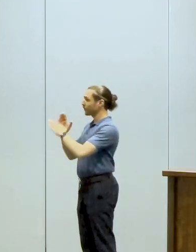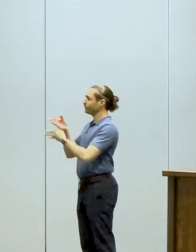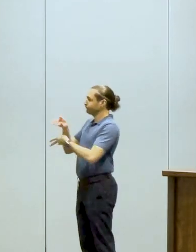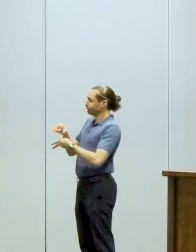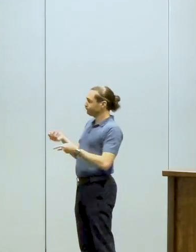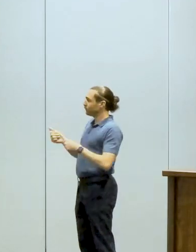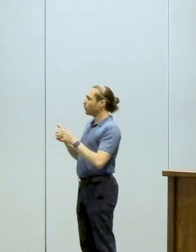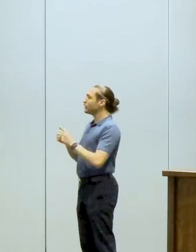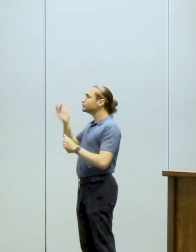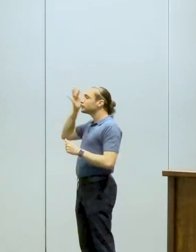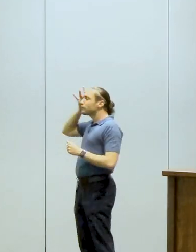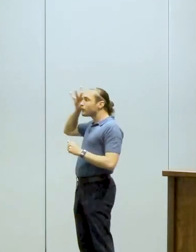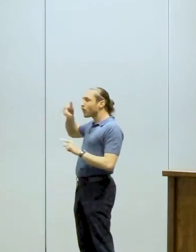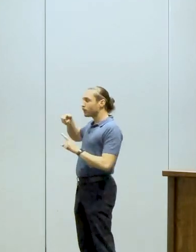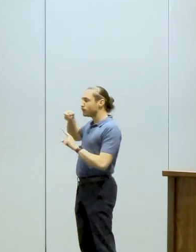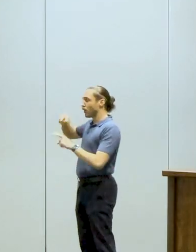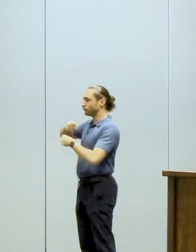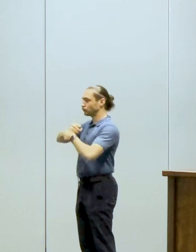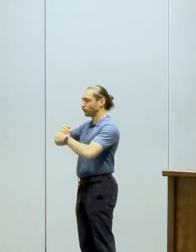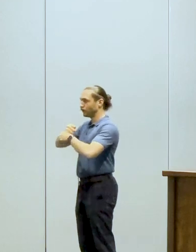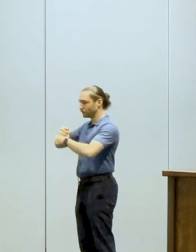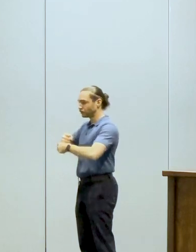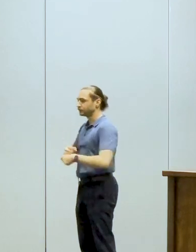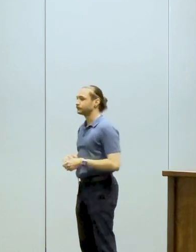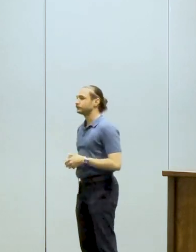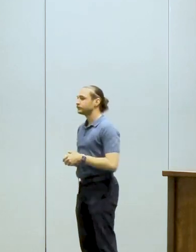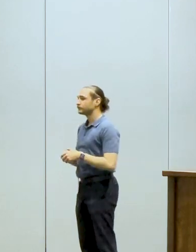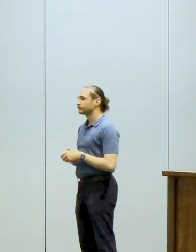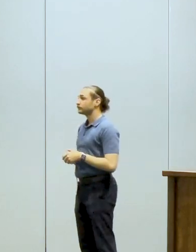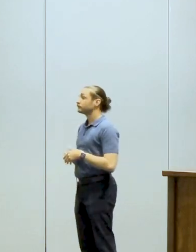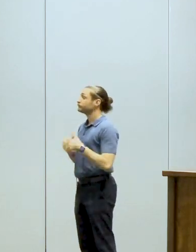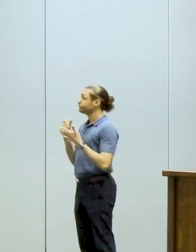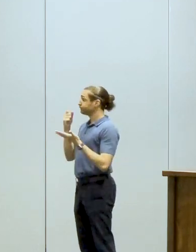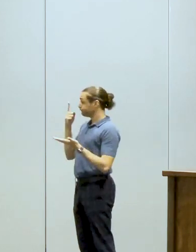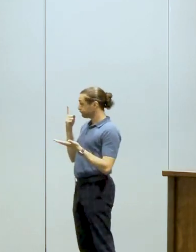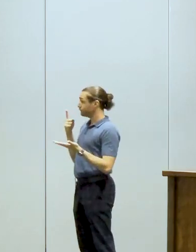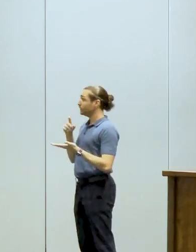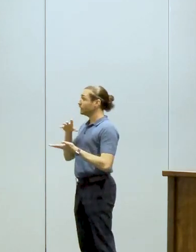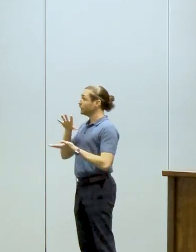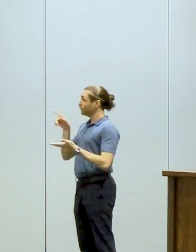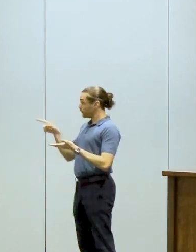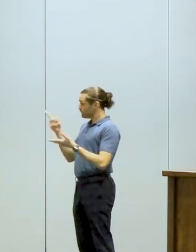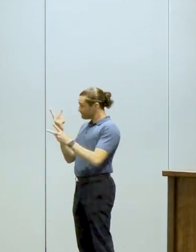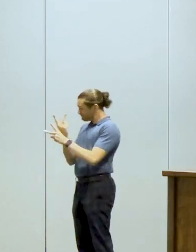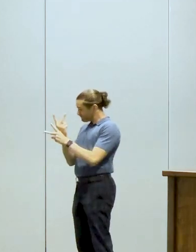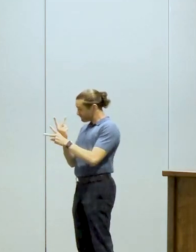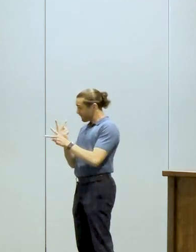generation. So by learning how to phrase prompts that guide AI